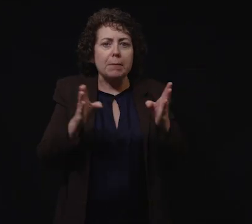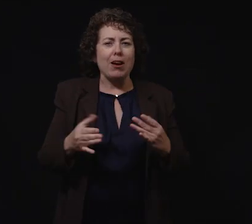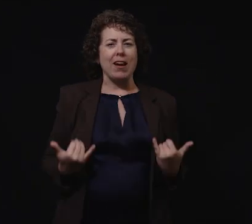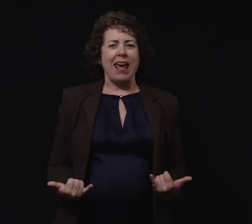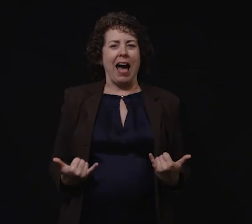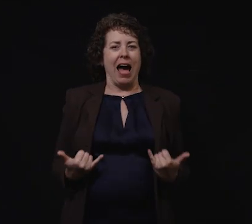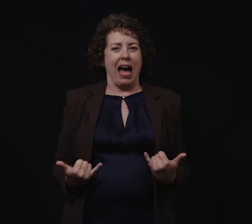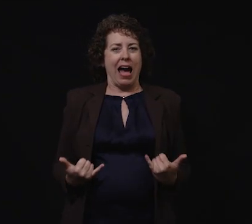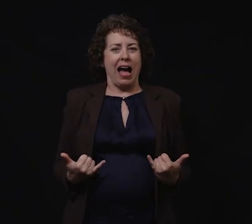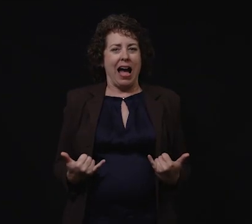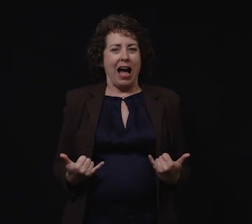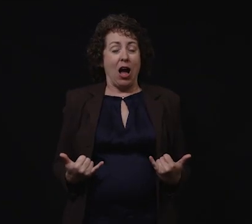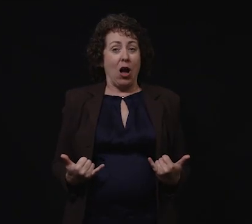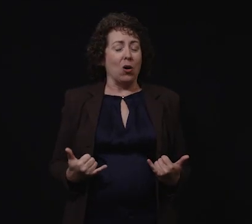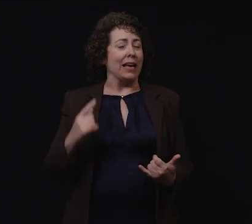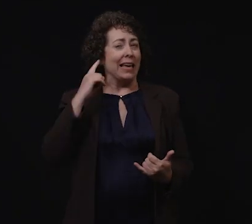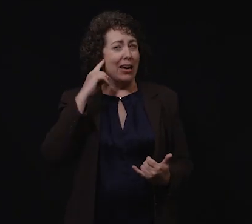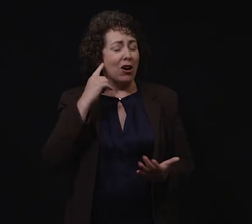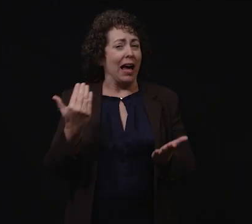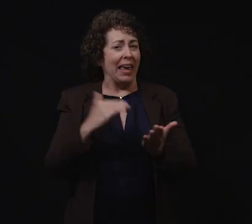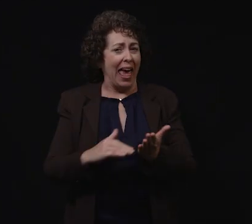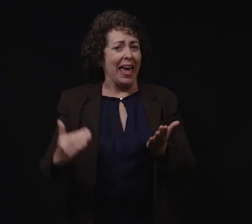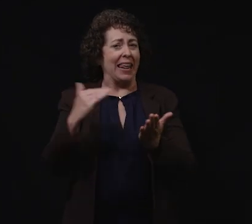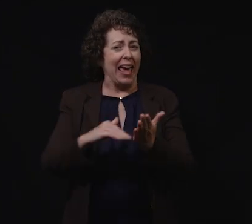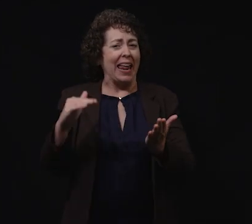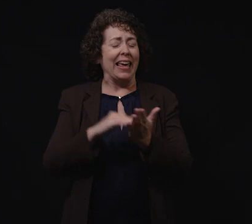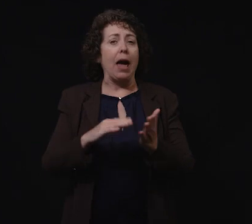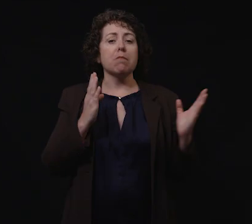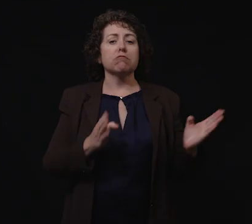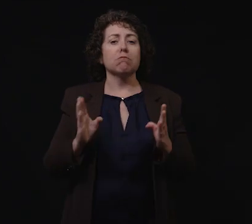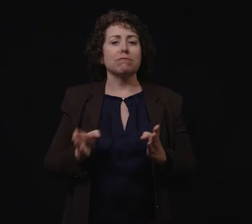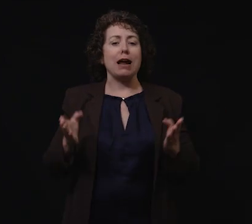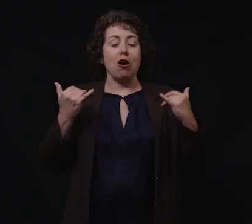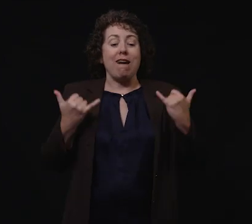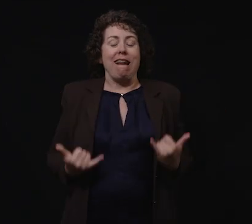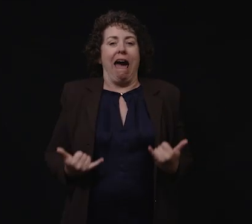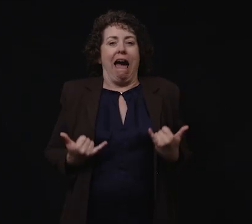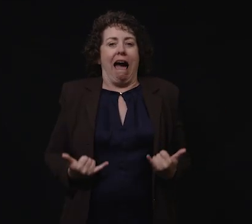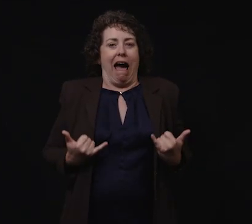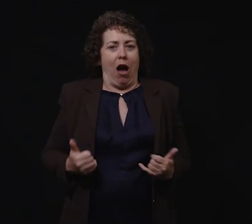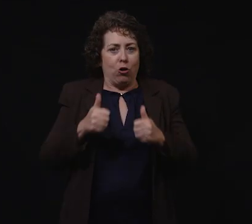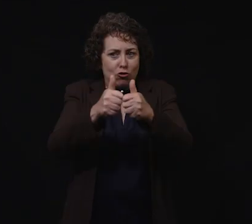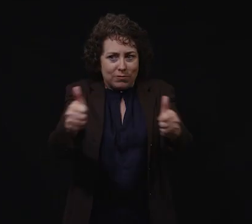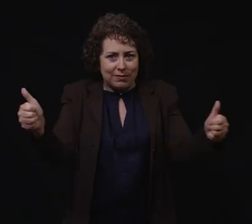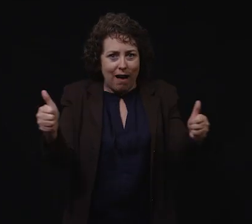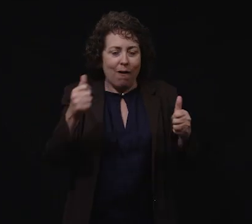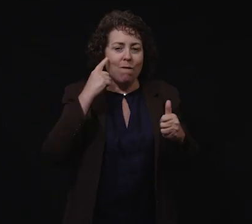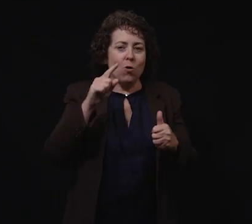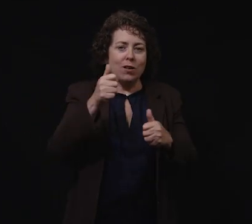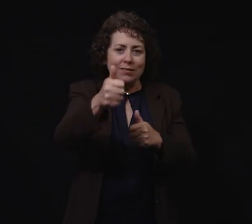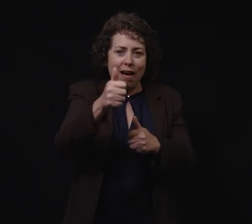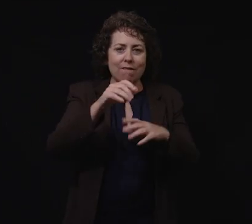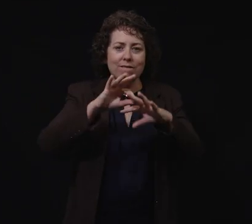we you haven't heard that message over and over but we want to make sure that you are preparing yourselves your families and your property